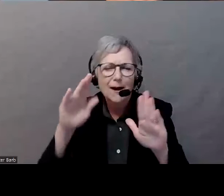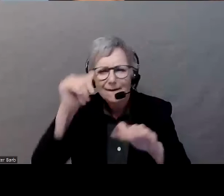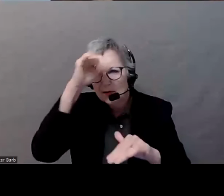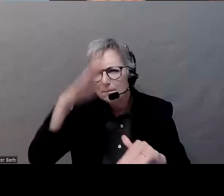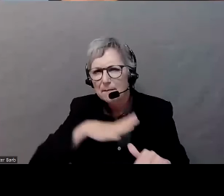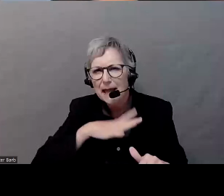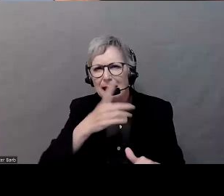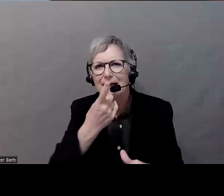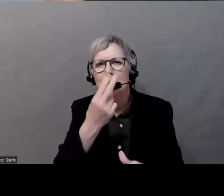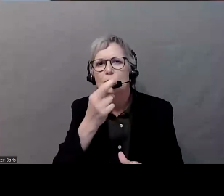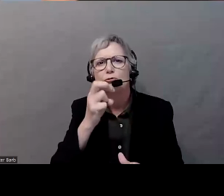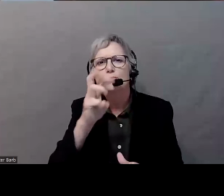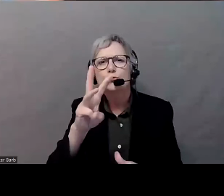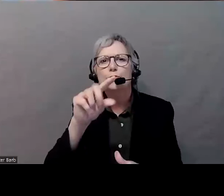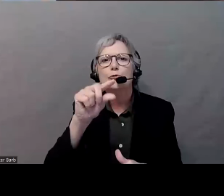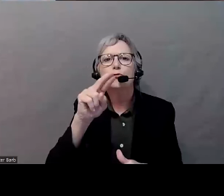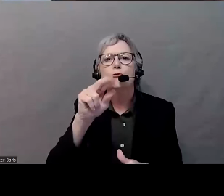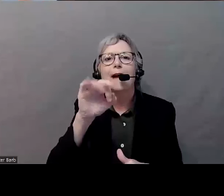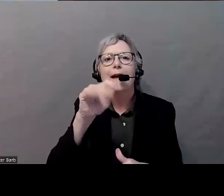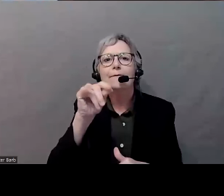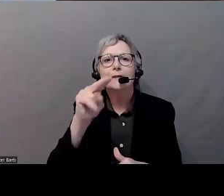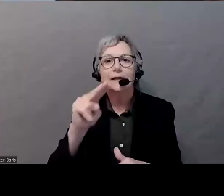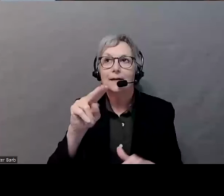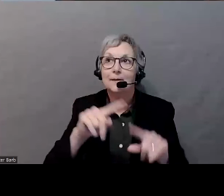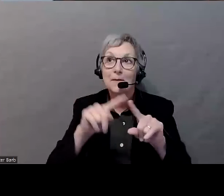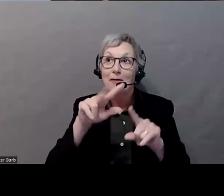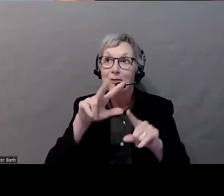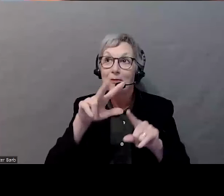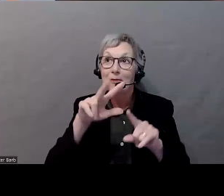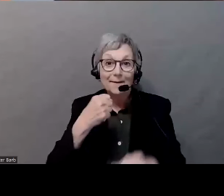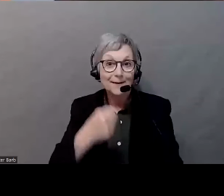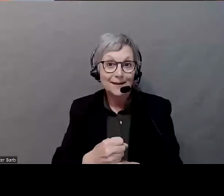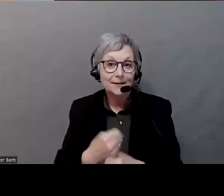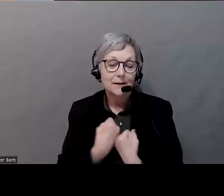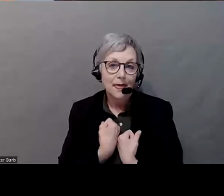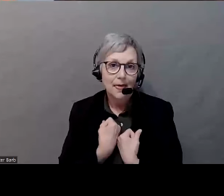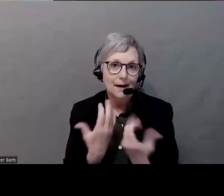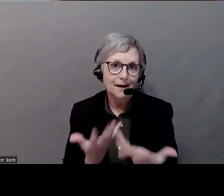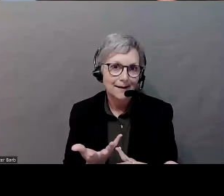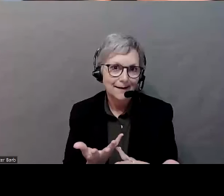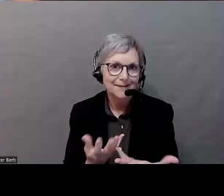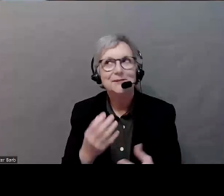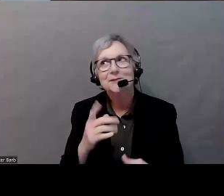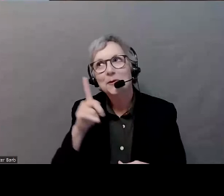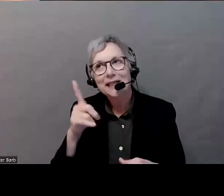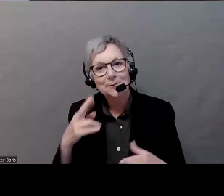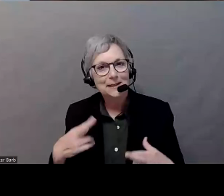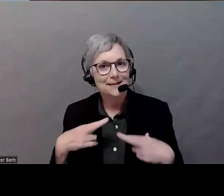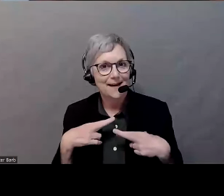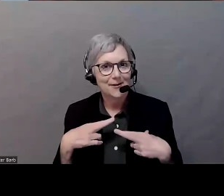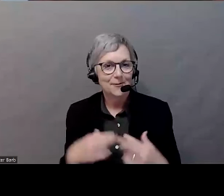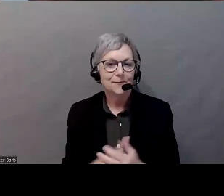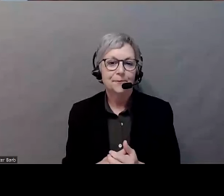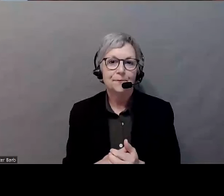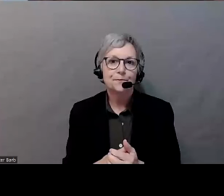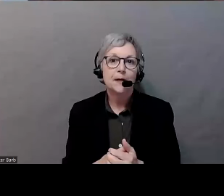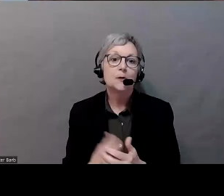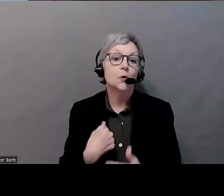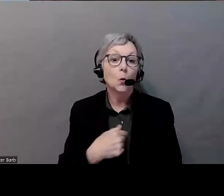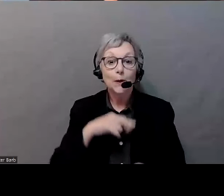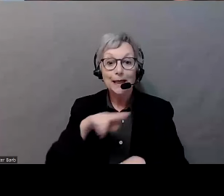AFTER 35 YEARS, HE WAS WORE OUT AND HE RETIRED. WE DID A NATIONAL SEARCH WHEN WE WERE FEELING